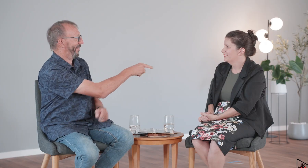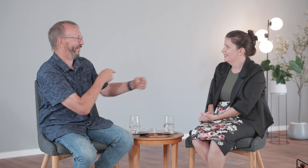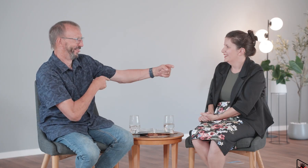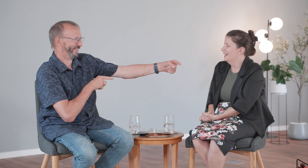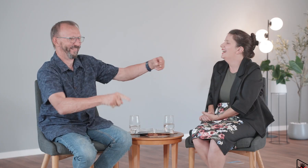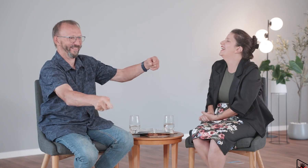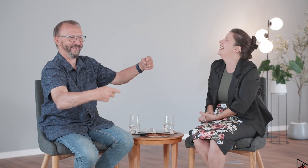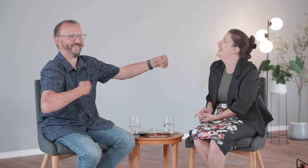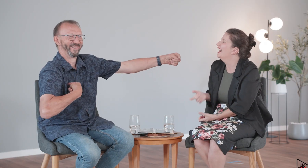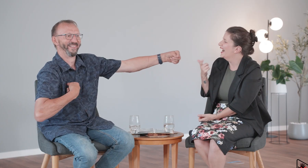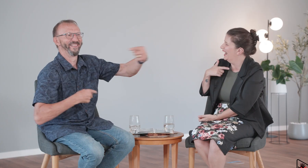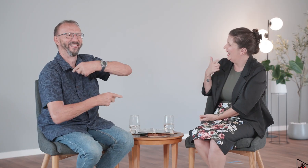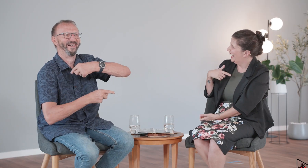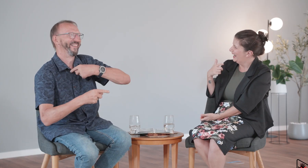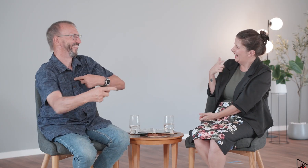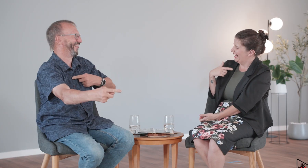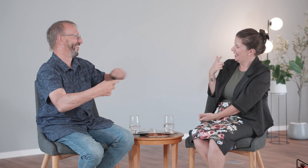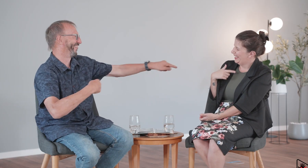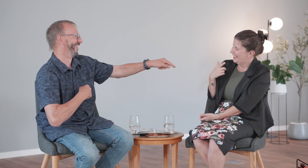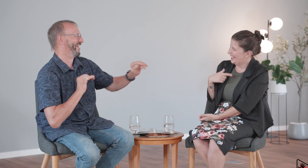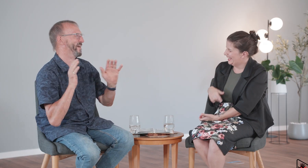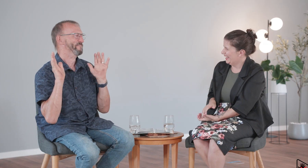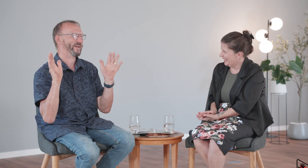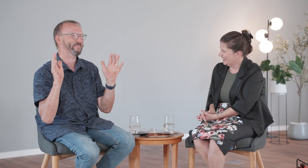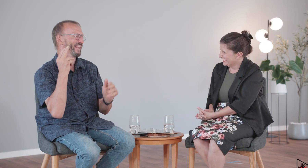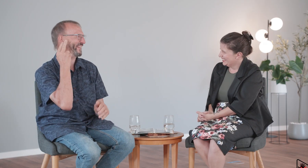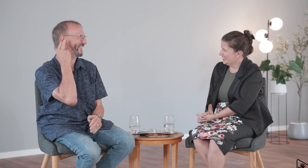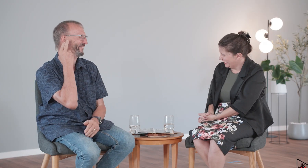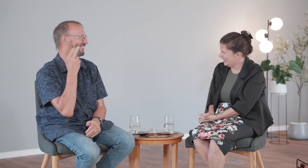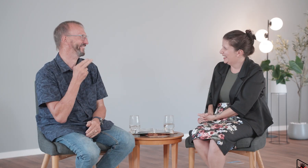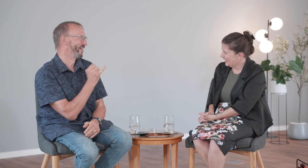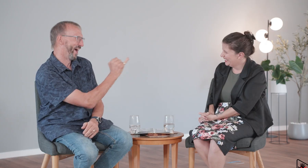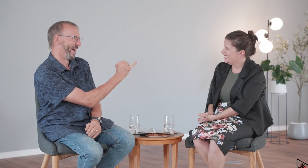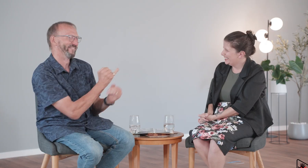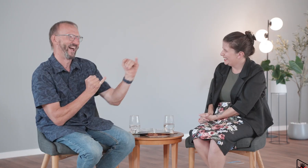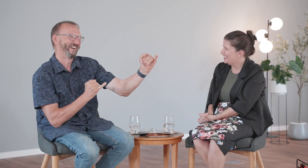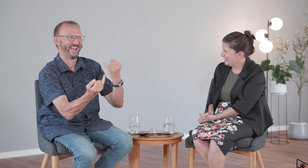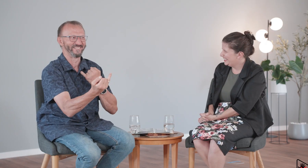away to us. And then each of us were blaming the other one. You know what Deaf people are like,